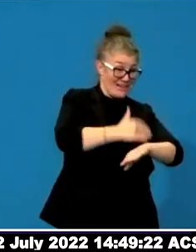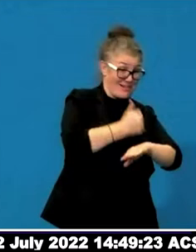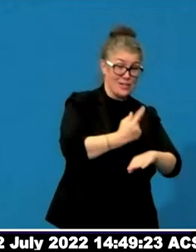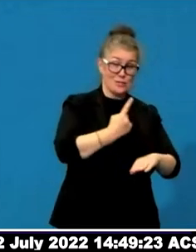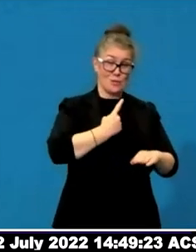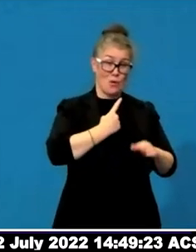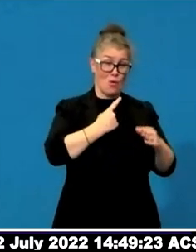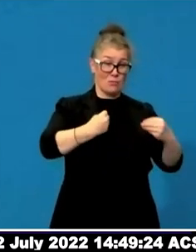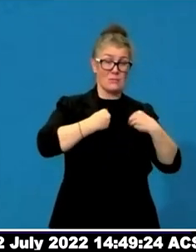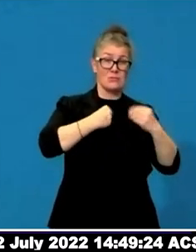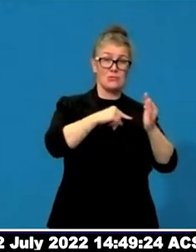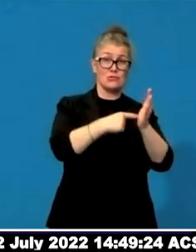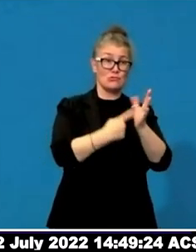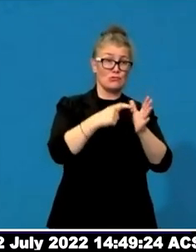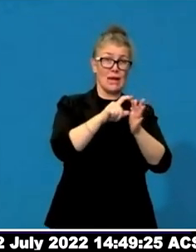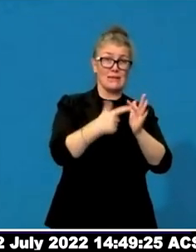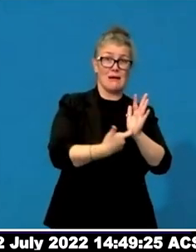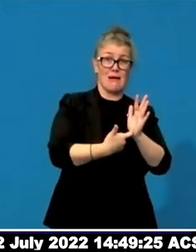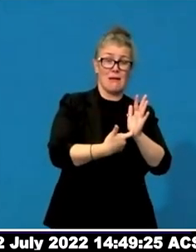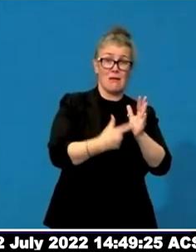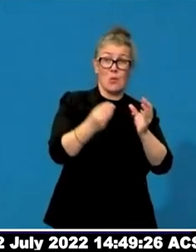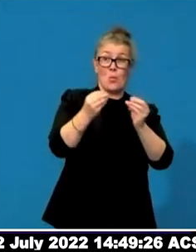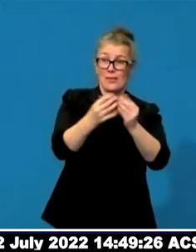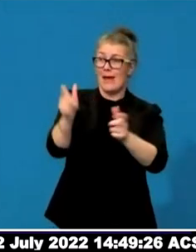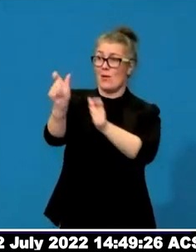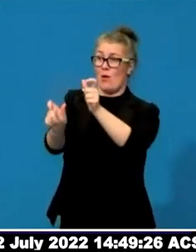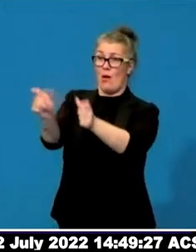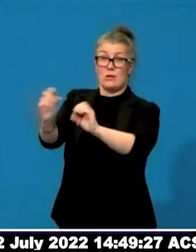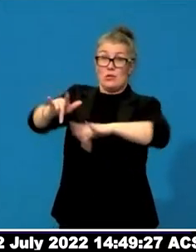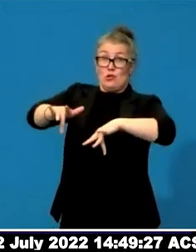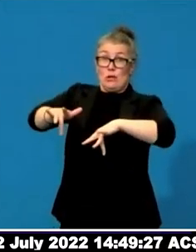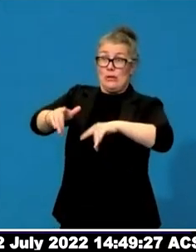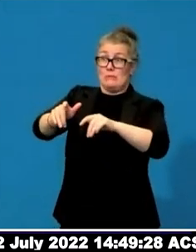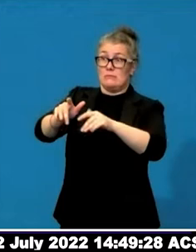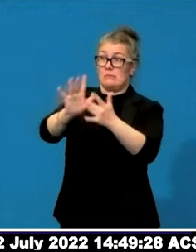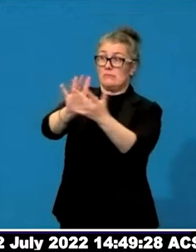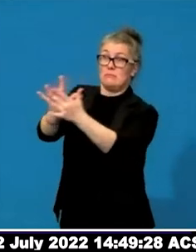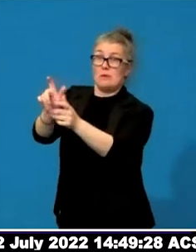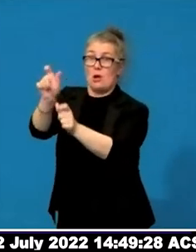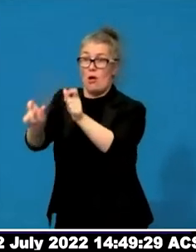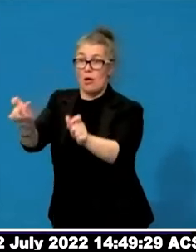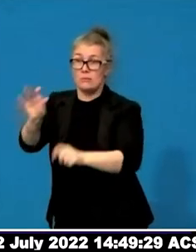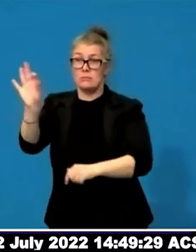Without a single client and without any income,